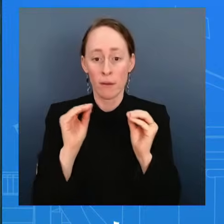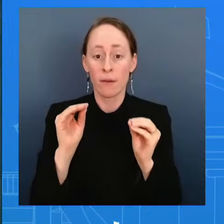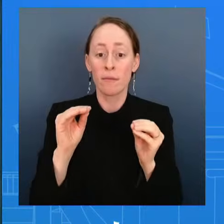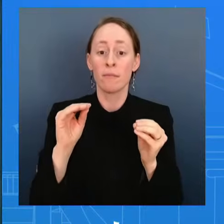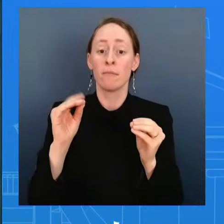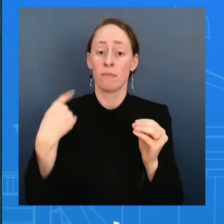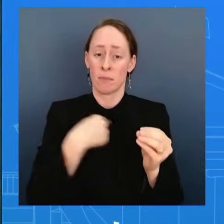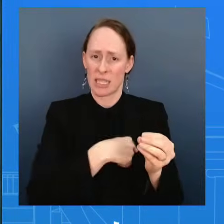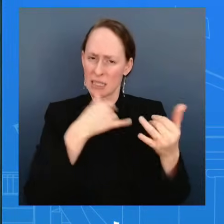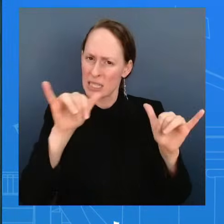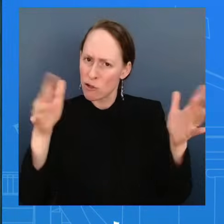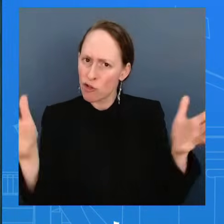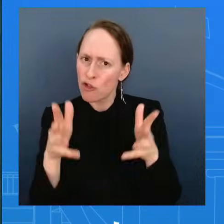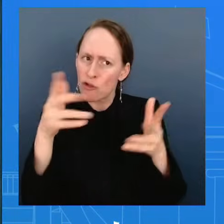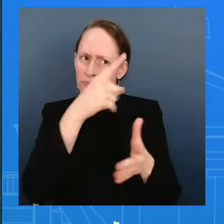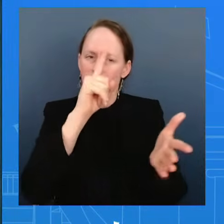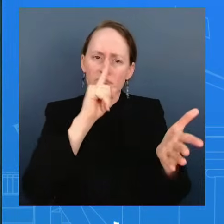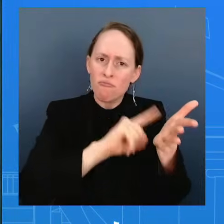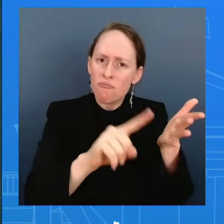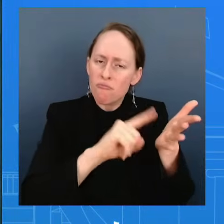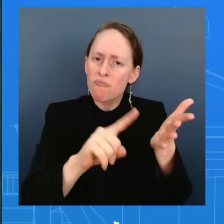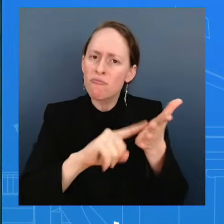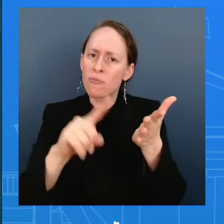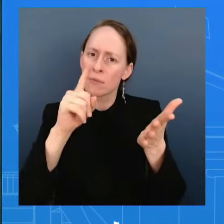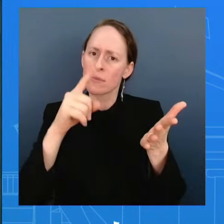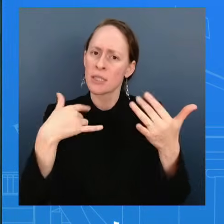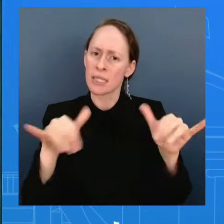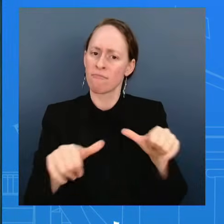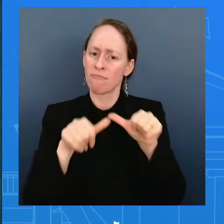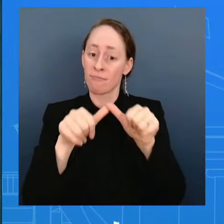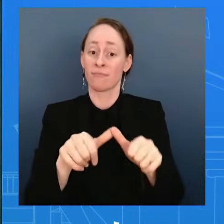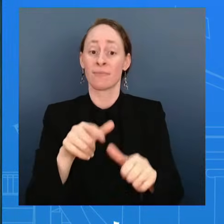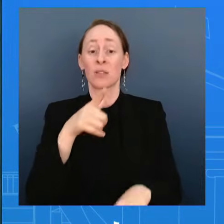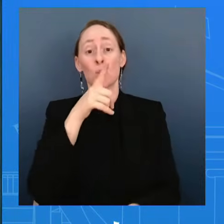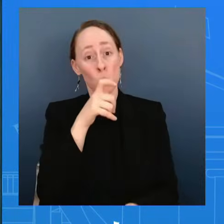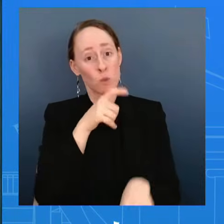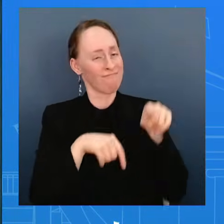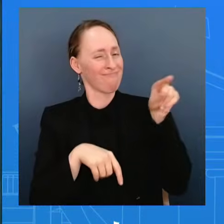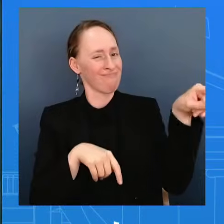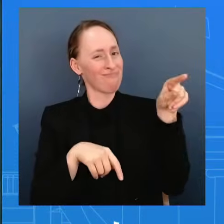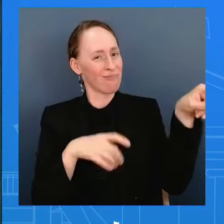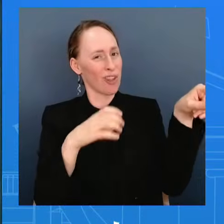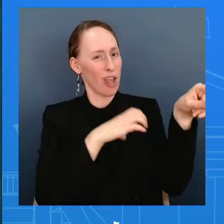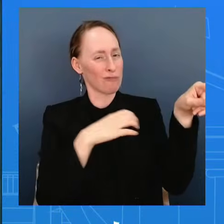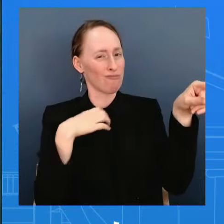the vice president and the president have spoken to since almost day one -- day one of their administration,